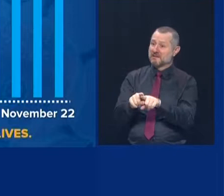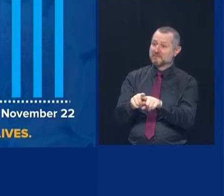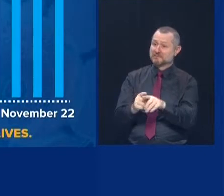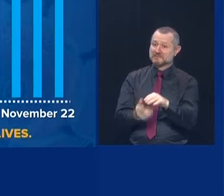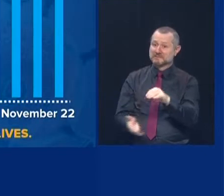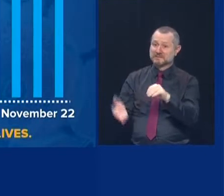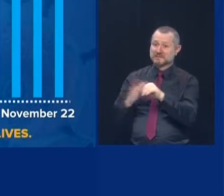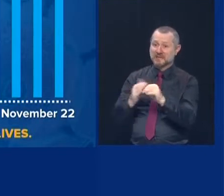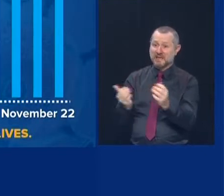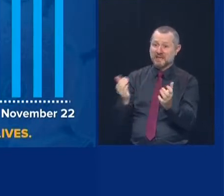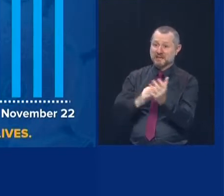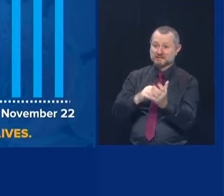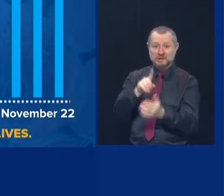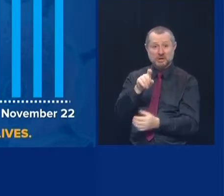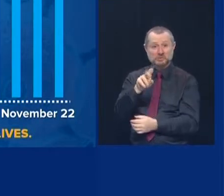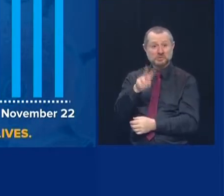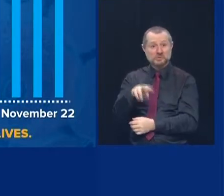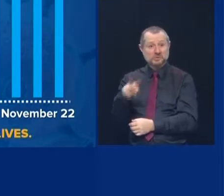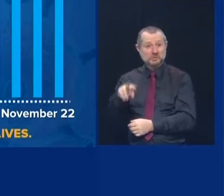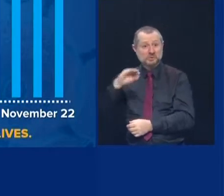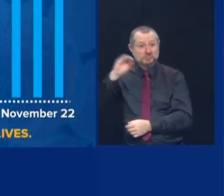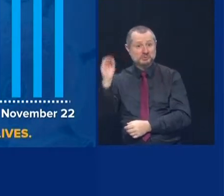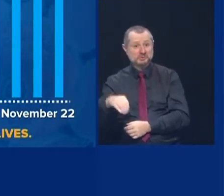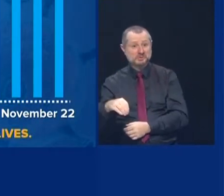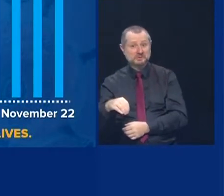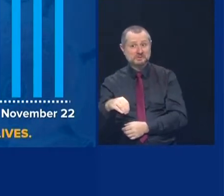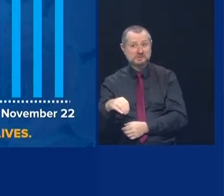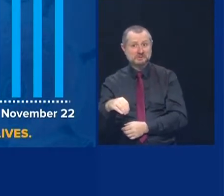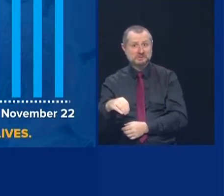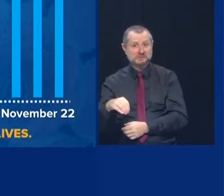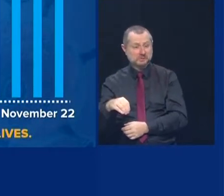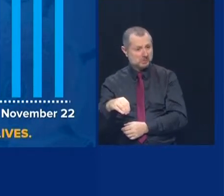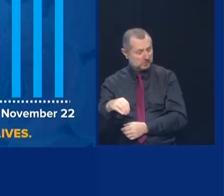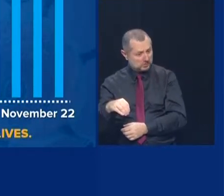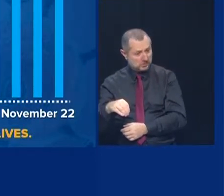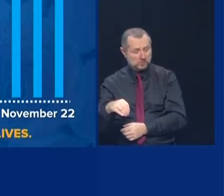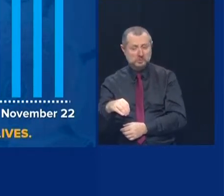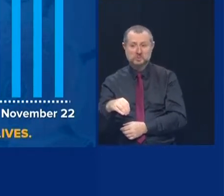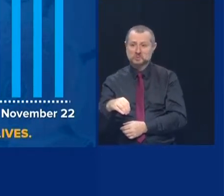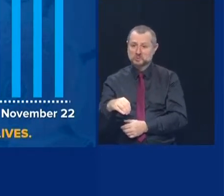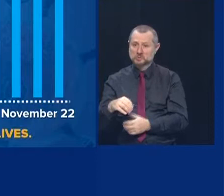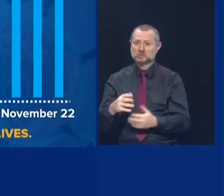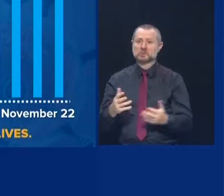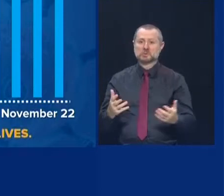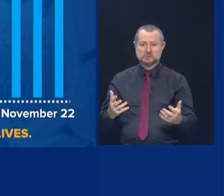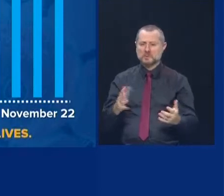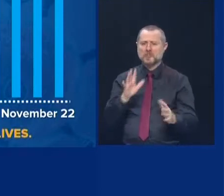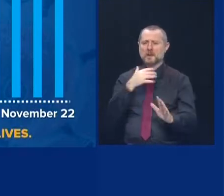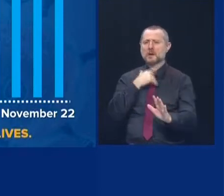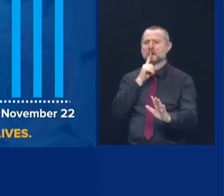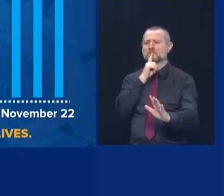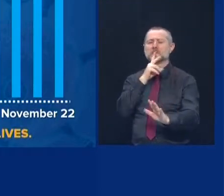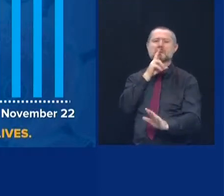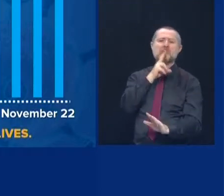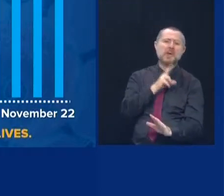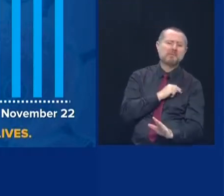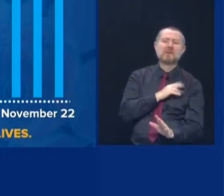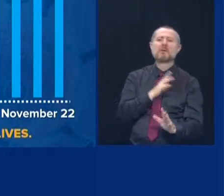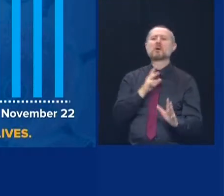FACTOR THAT OUT FOR THE NEXT THREE WEEKS, SAME RATE OF THREE WEEKS.